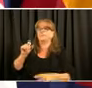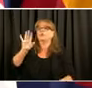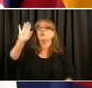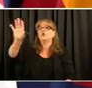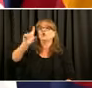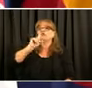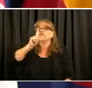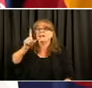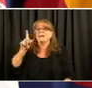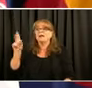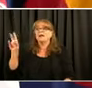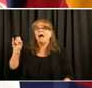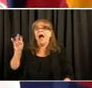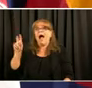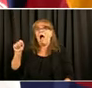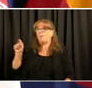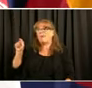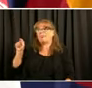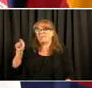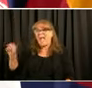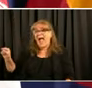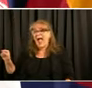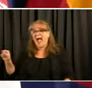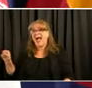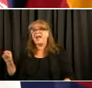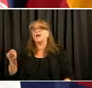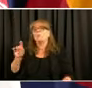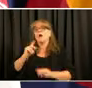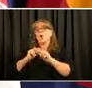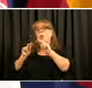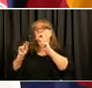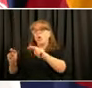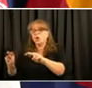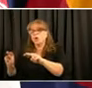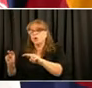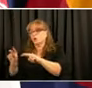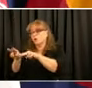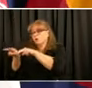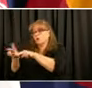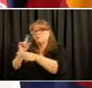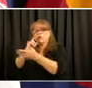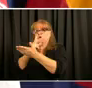a two week period of time and during this period of time we will be working with those counties to